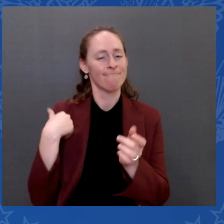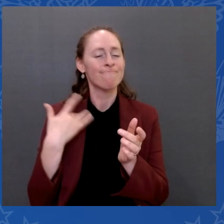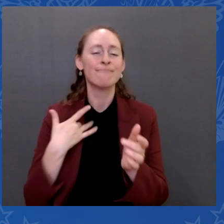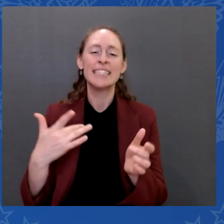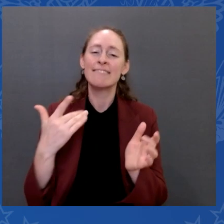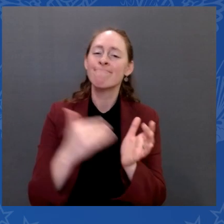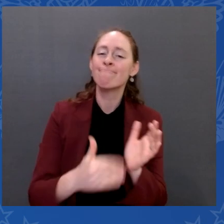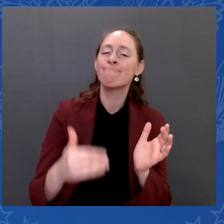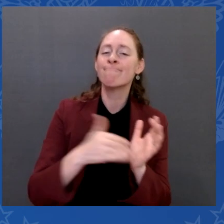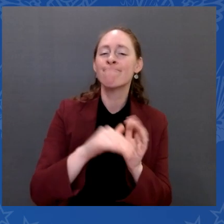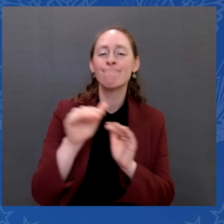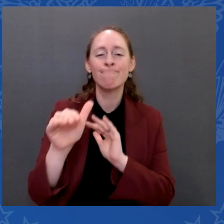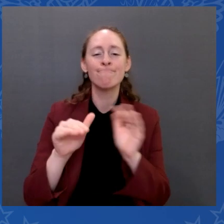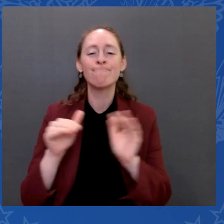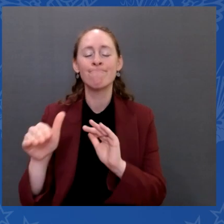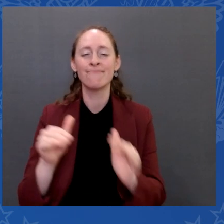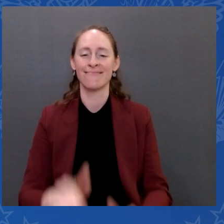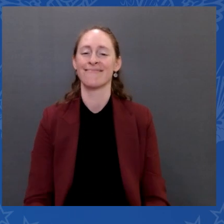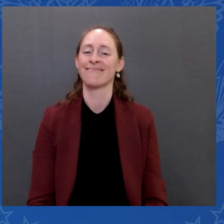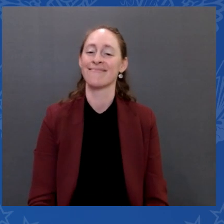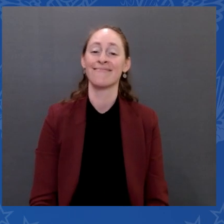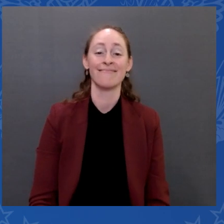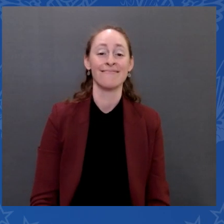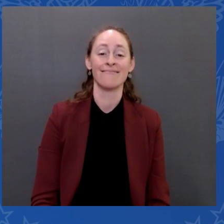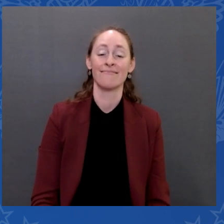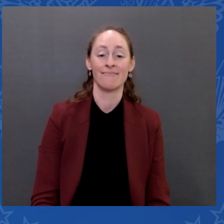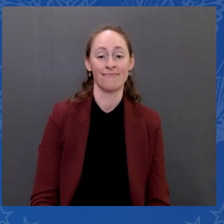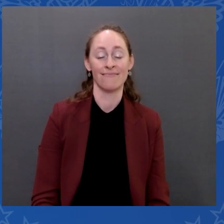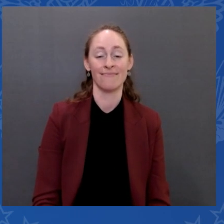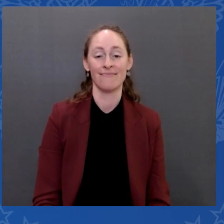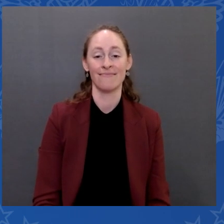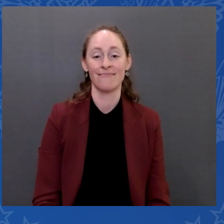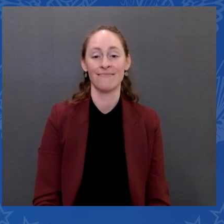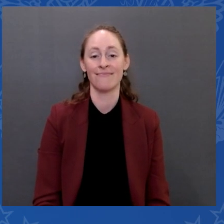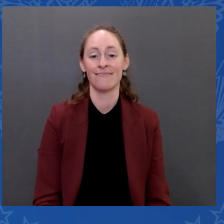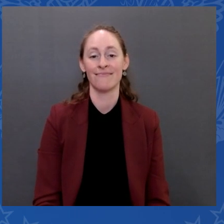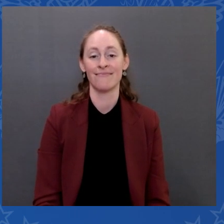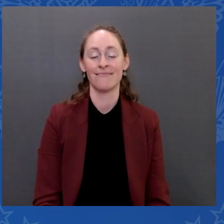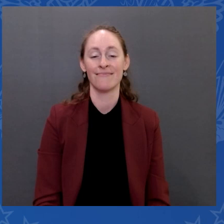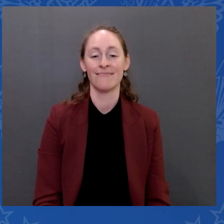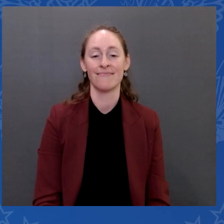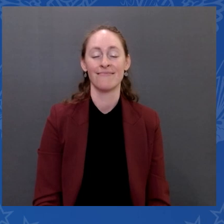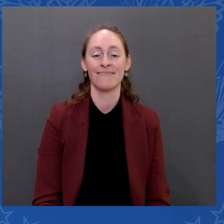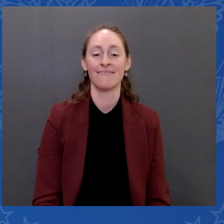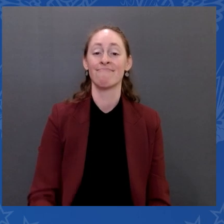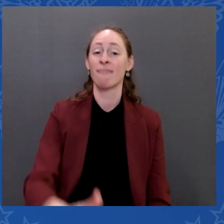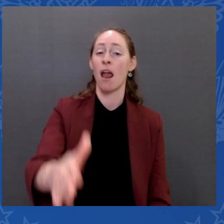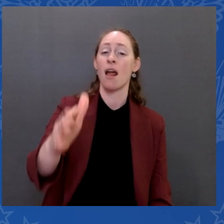we invested more than 2 percent of our GDP in resea- pure research and development.